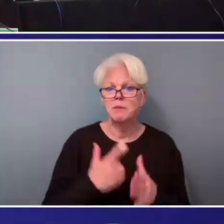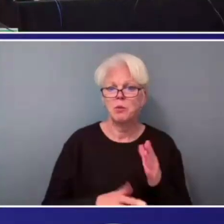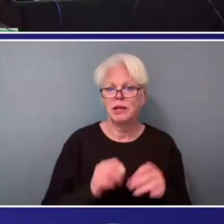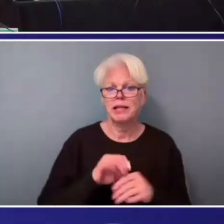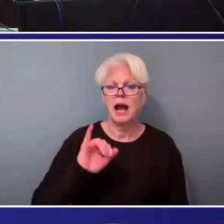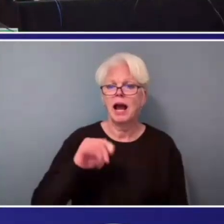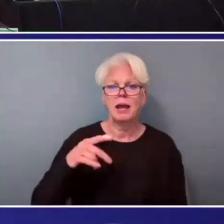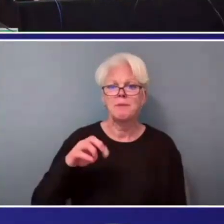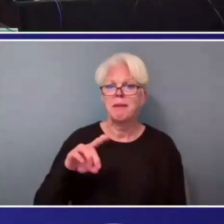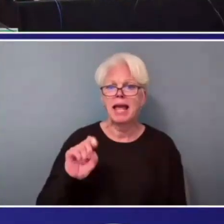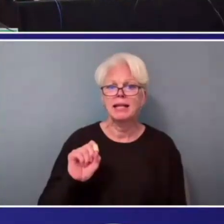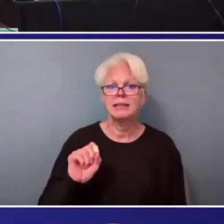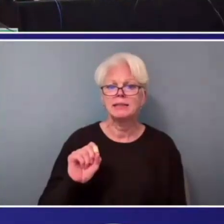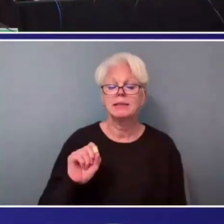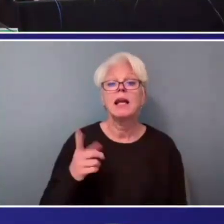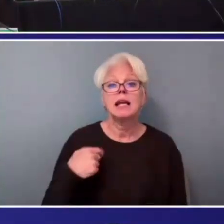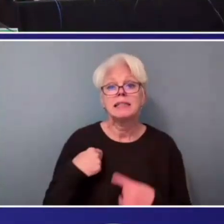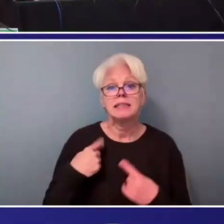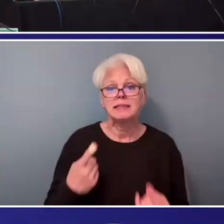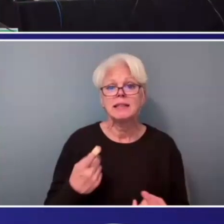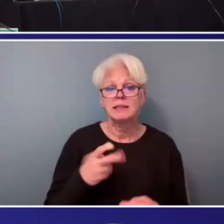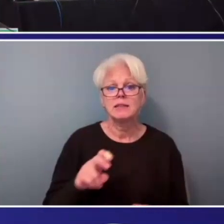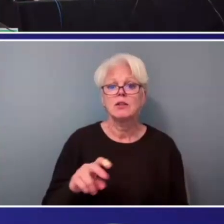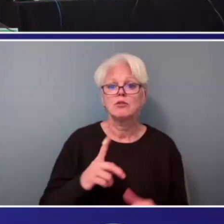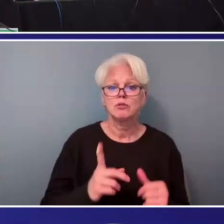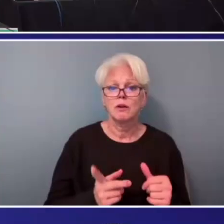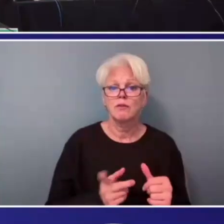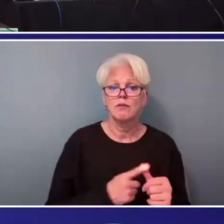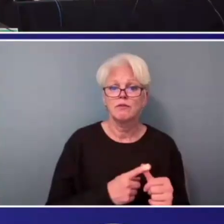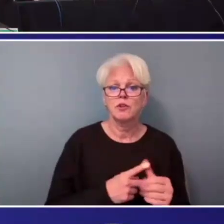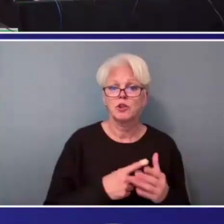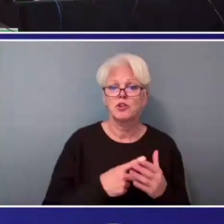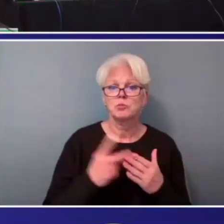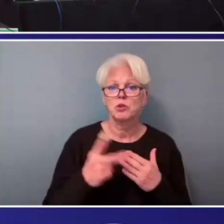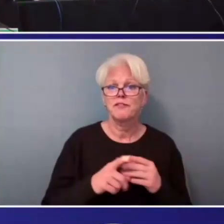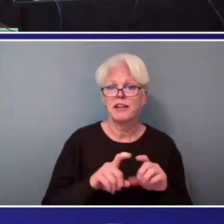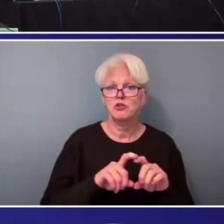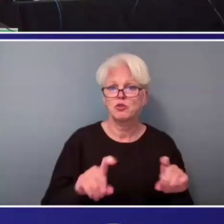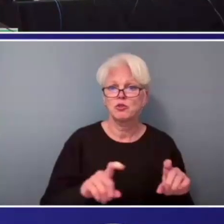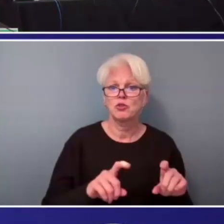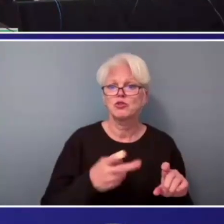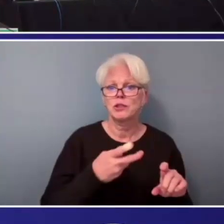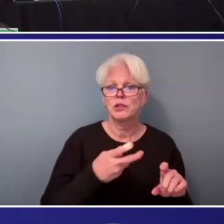IPEDS has since gone from first professional degree to just doctor --